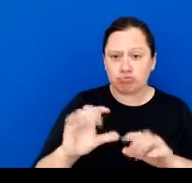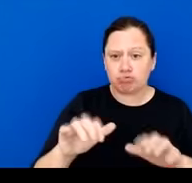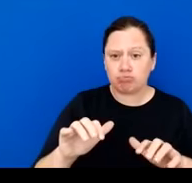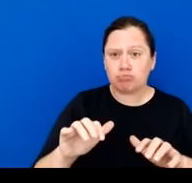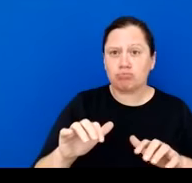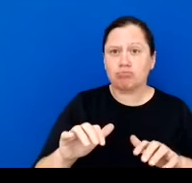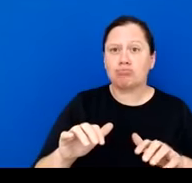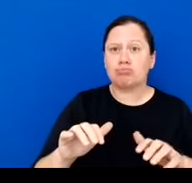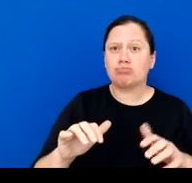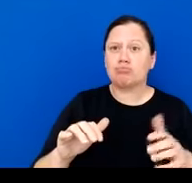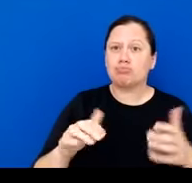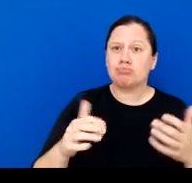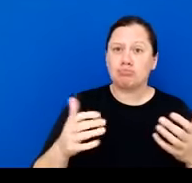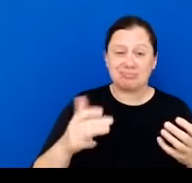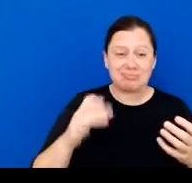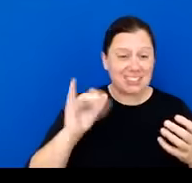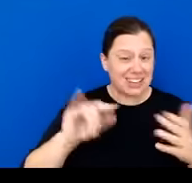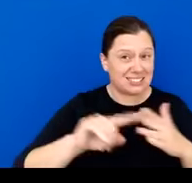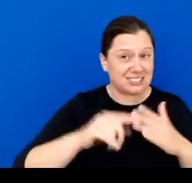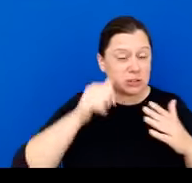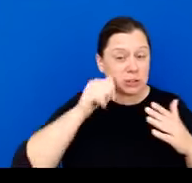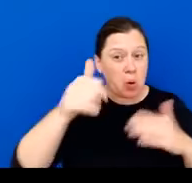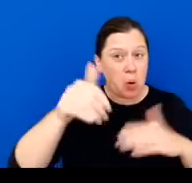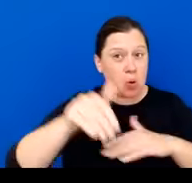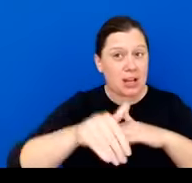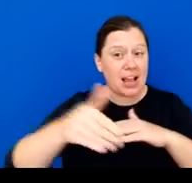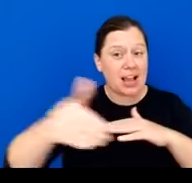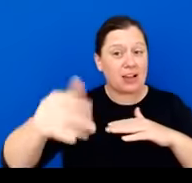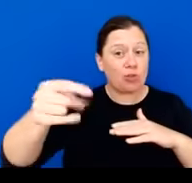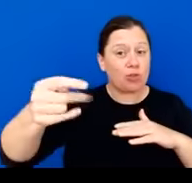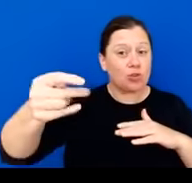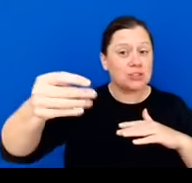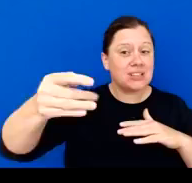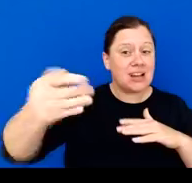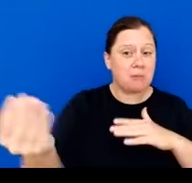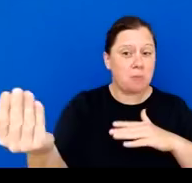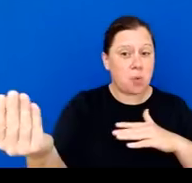and then for Thursday and then at the Friday looking